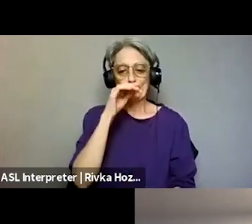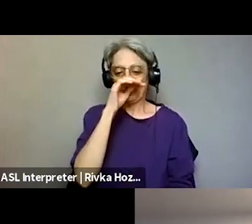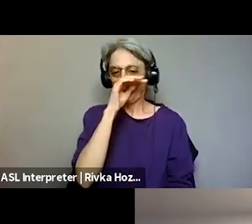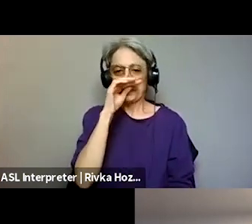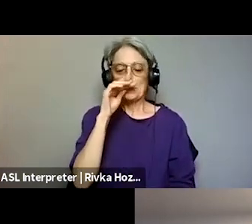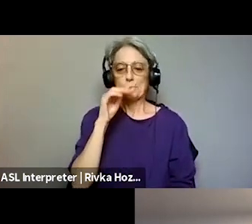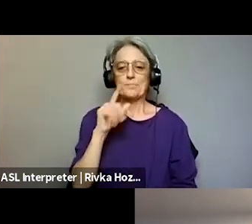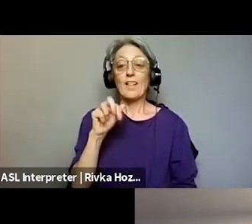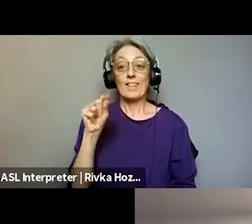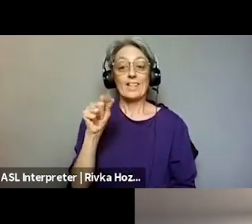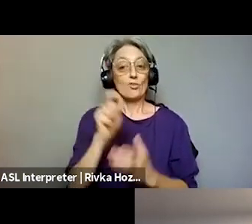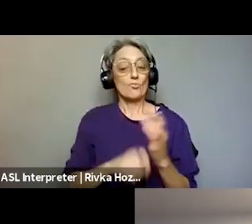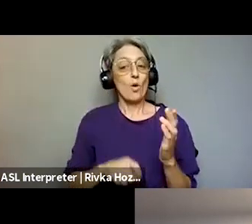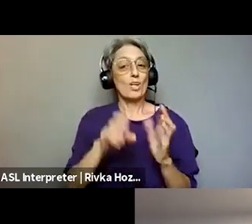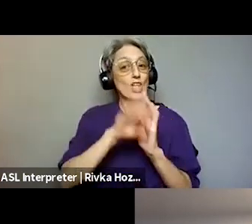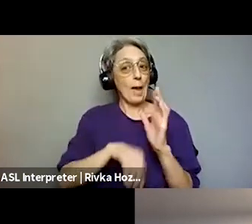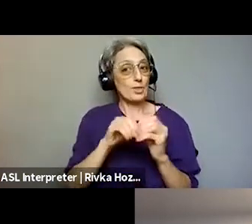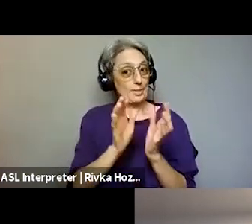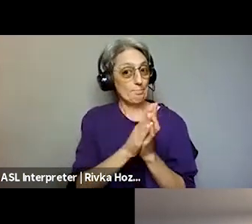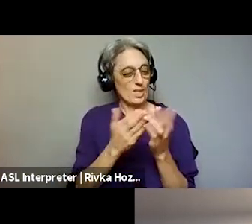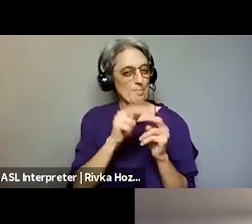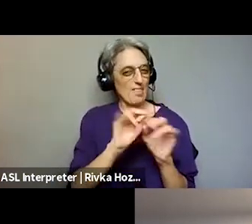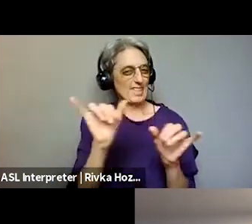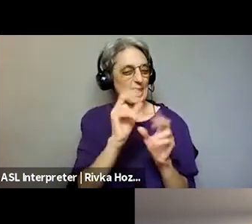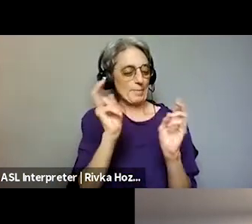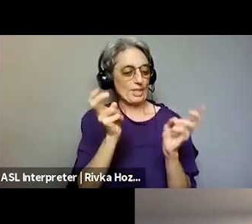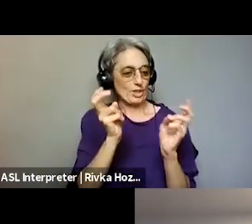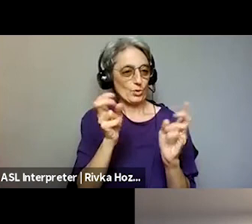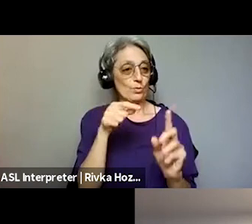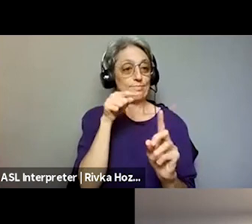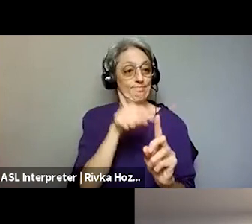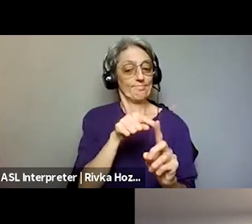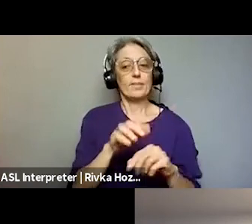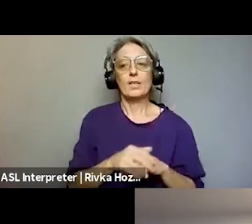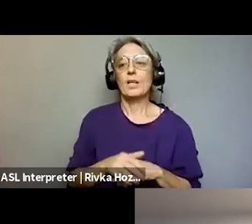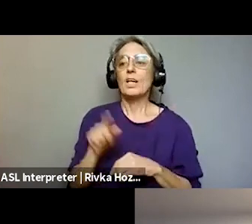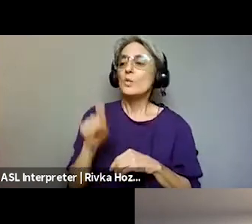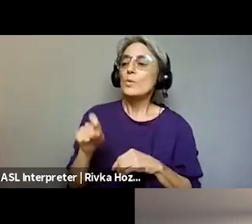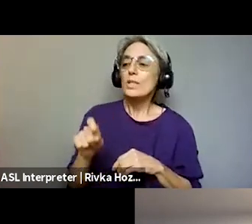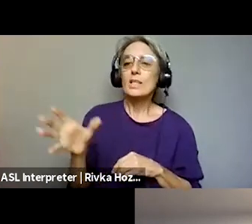a book chapter on this issue is this really need for the maternal and child health bureau